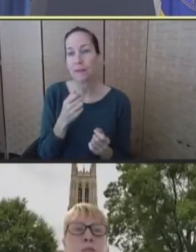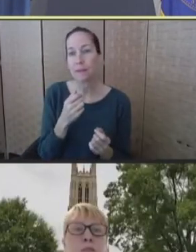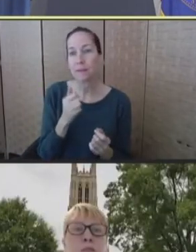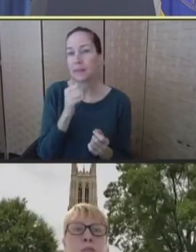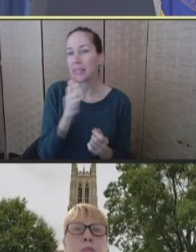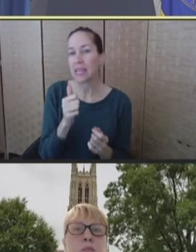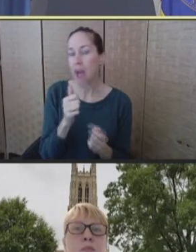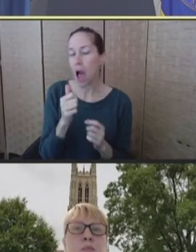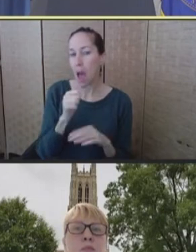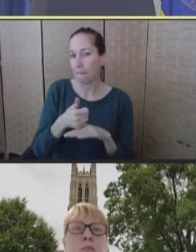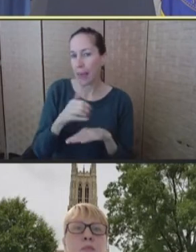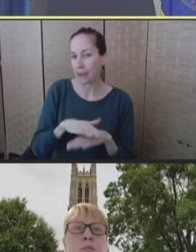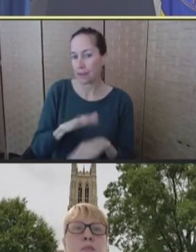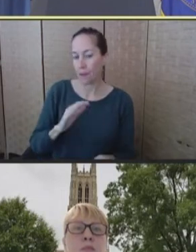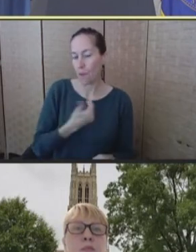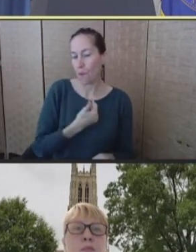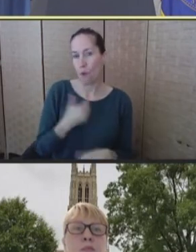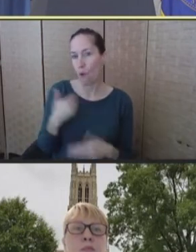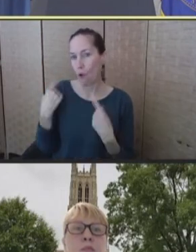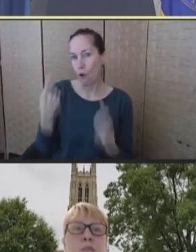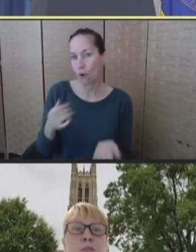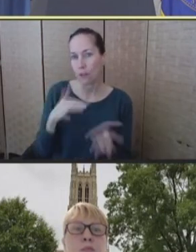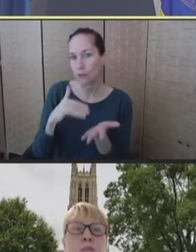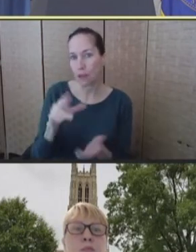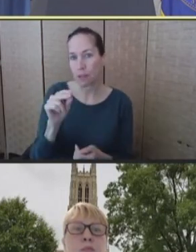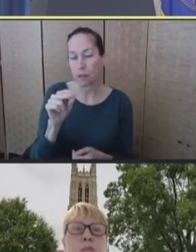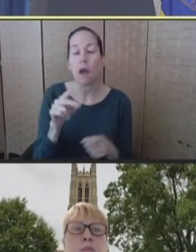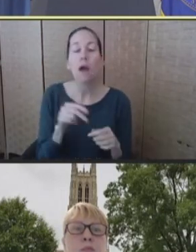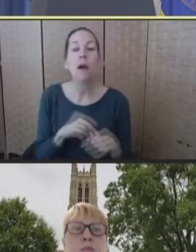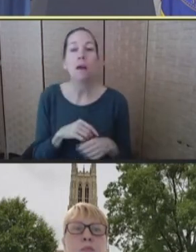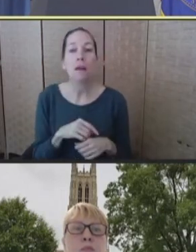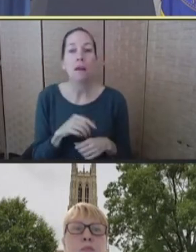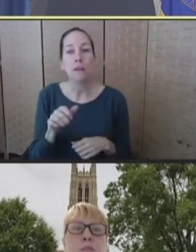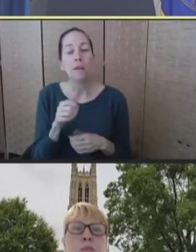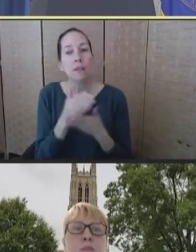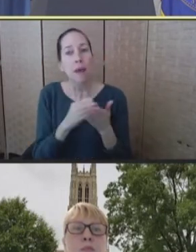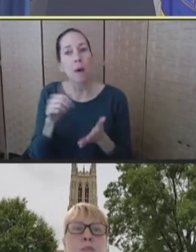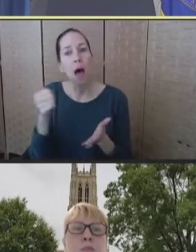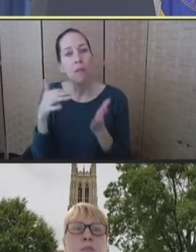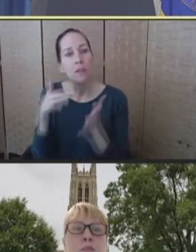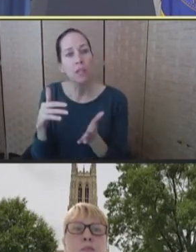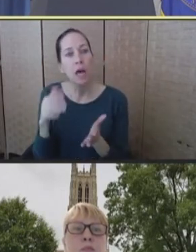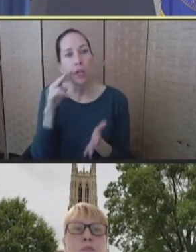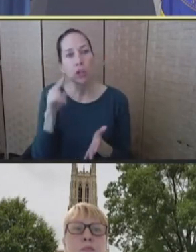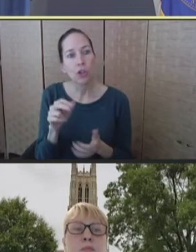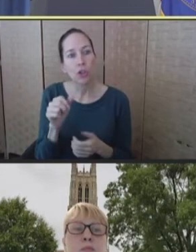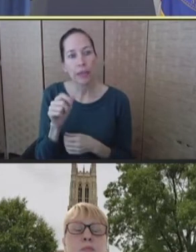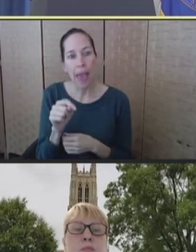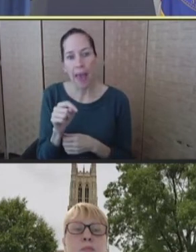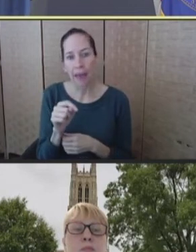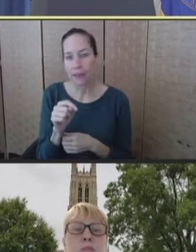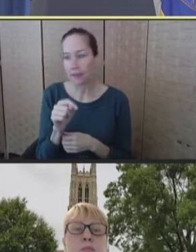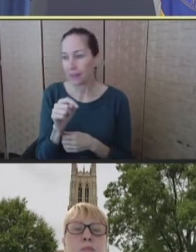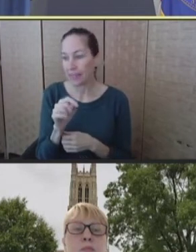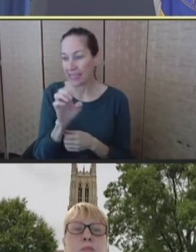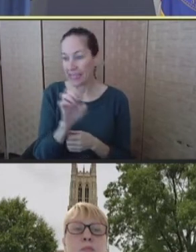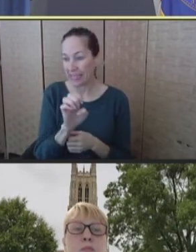but there's a number of studies looking at BCG vaccination, particularly for patients